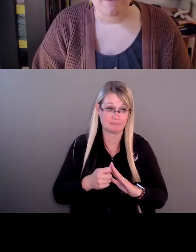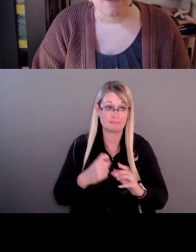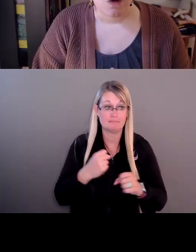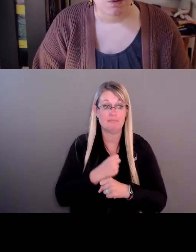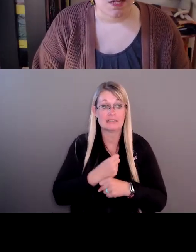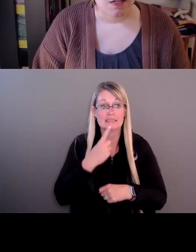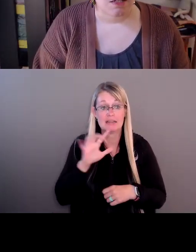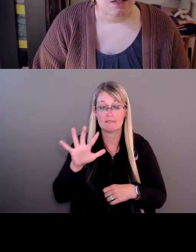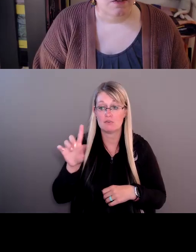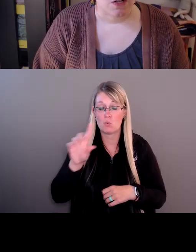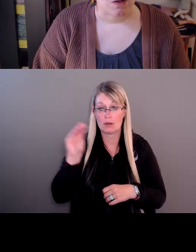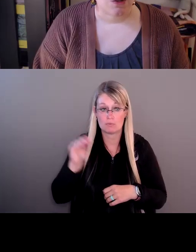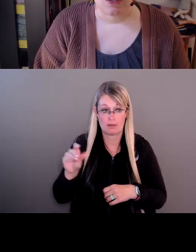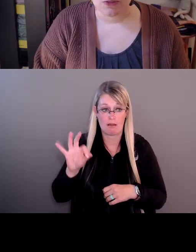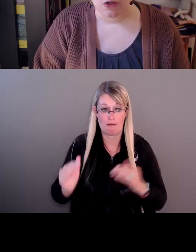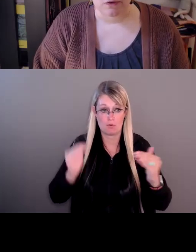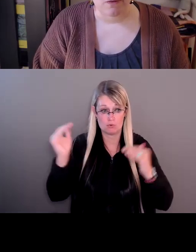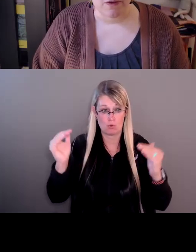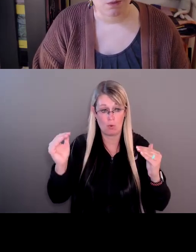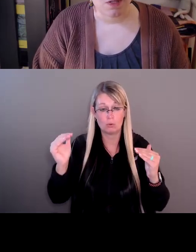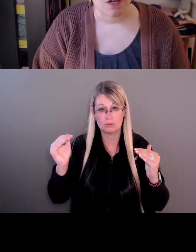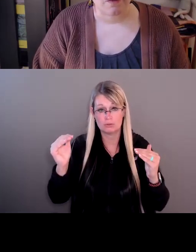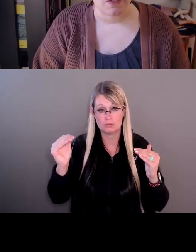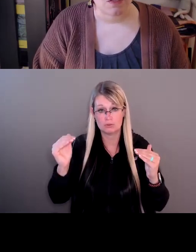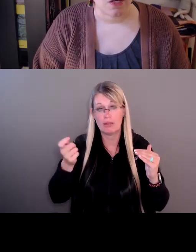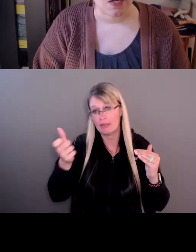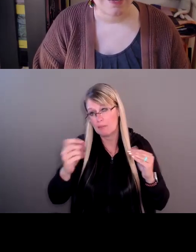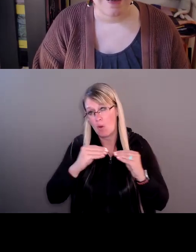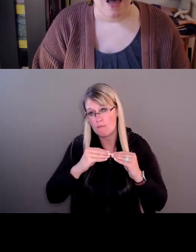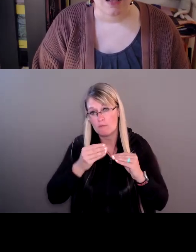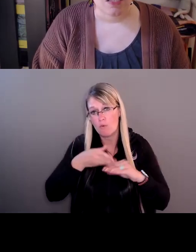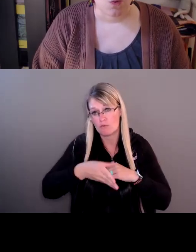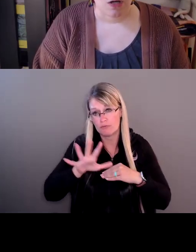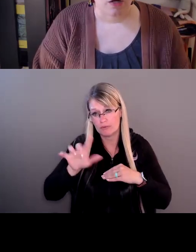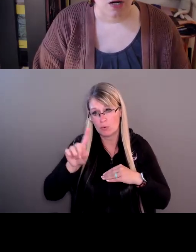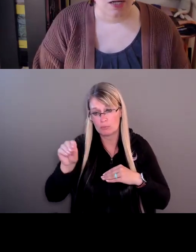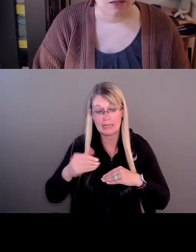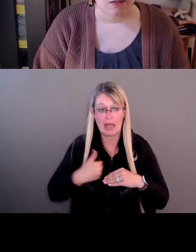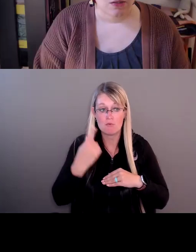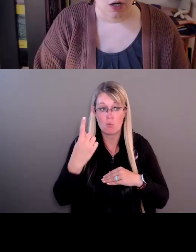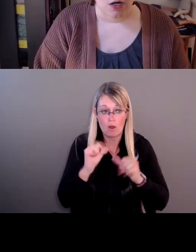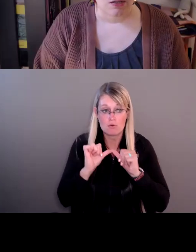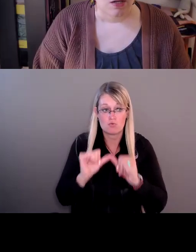51% of adults were a little bit over 51% of adults in the U.S. had at least one chronic disorder,